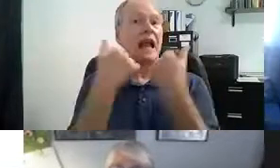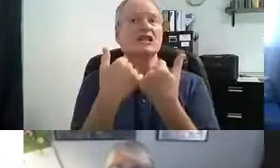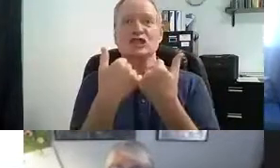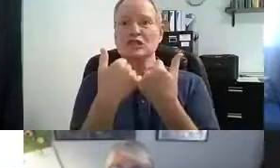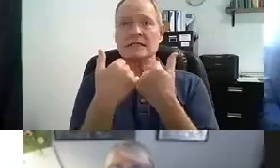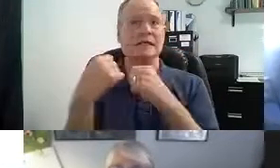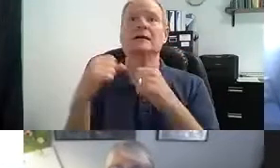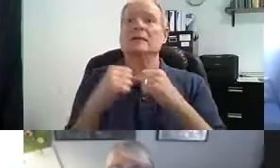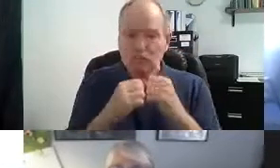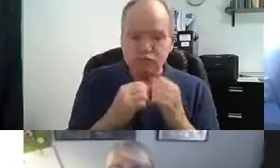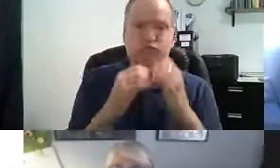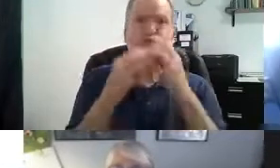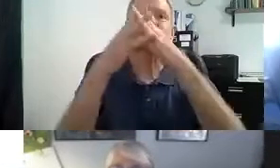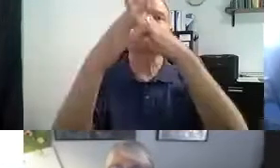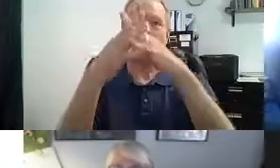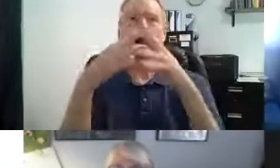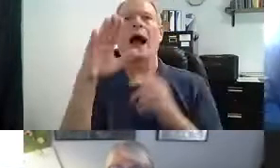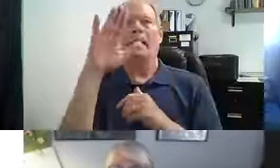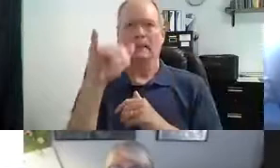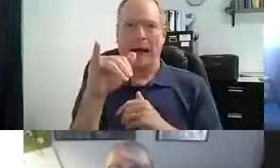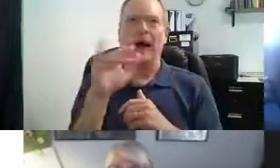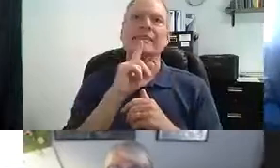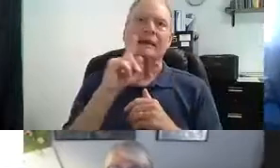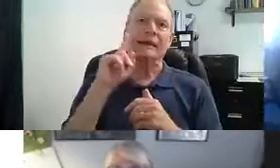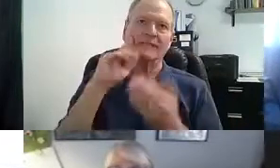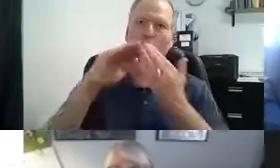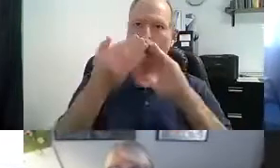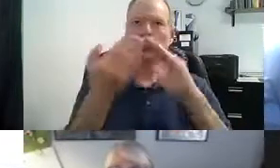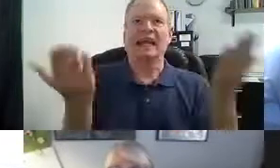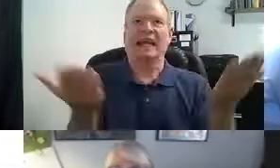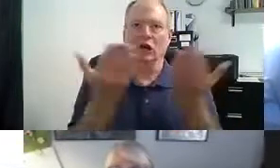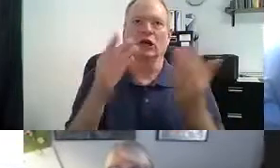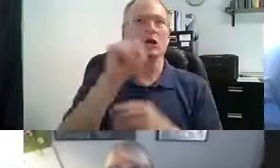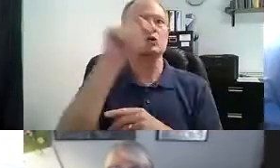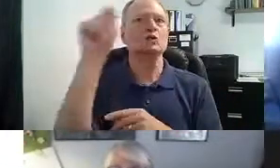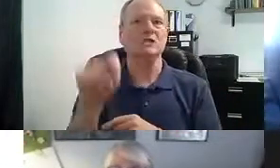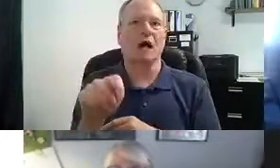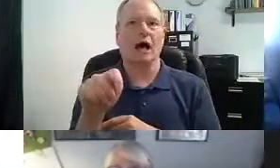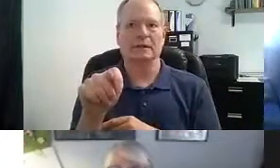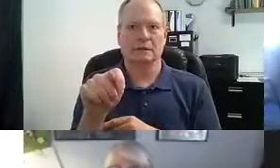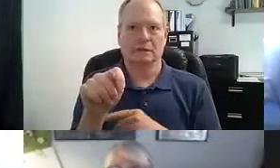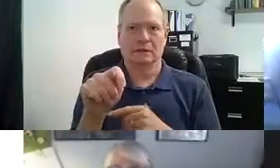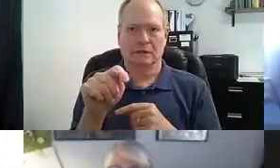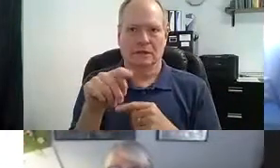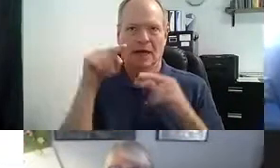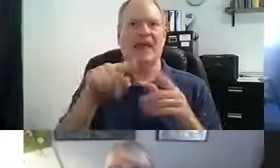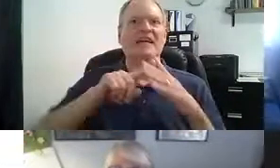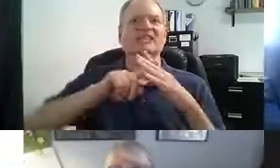This agency was established by the Deaf community here in Tucson.